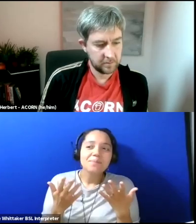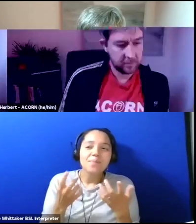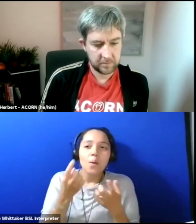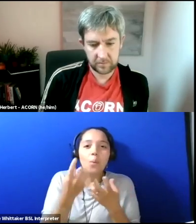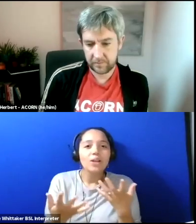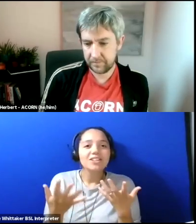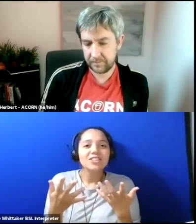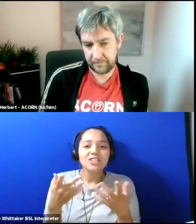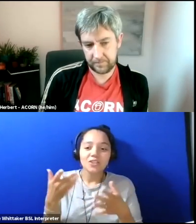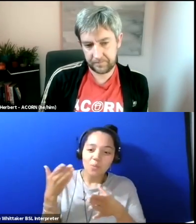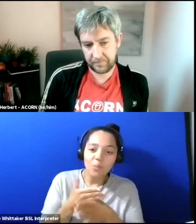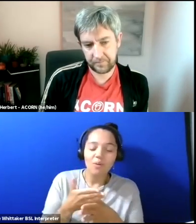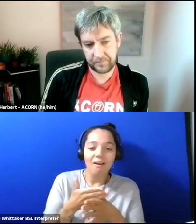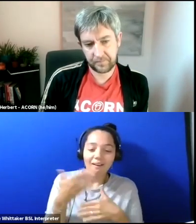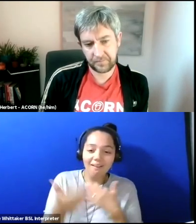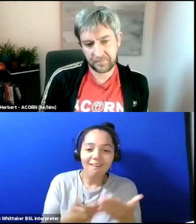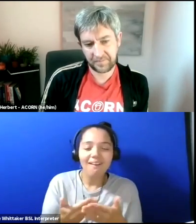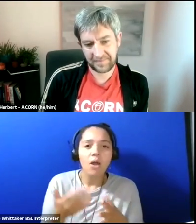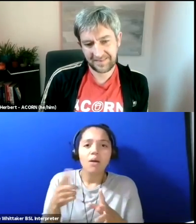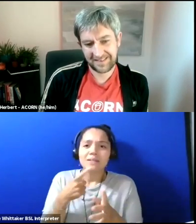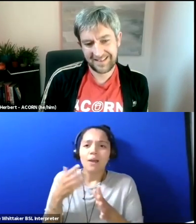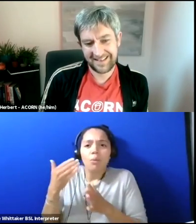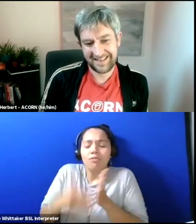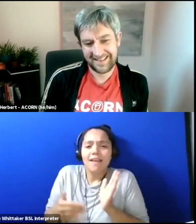that work, I'm not saying you'll never, ever be exploited again.